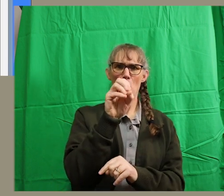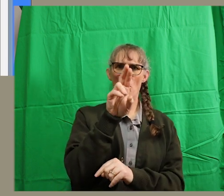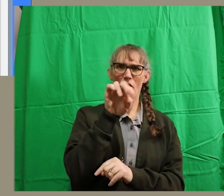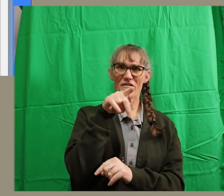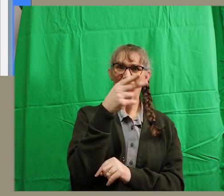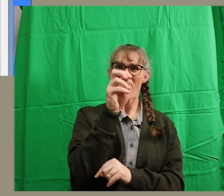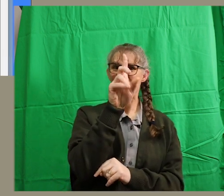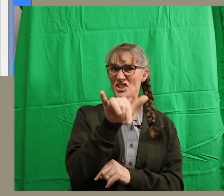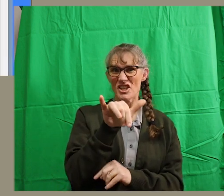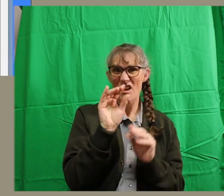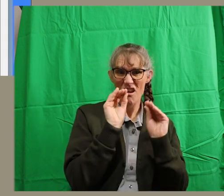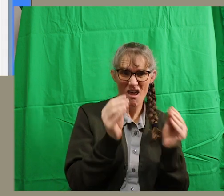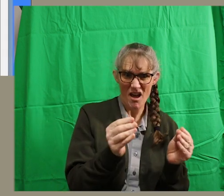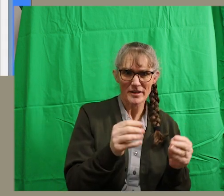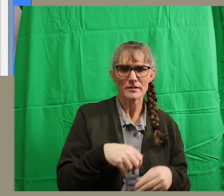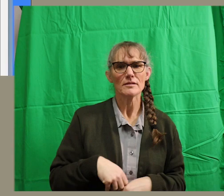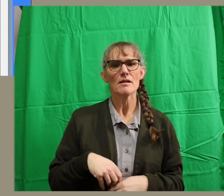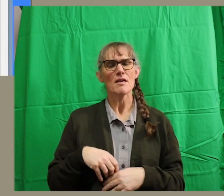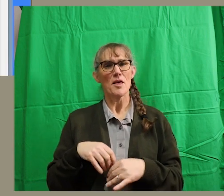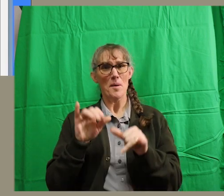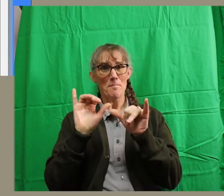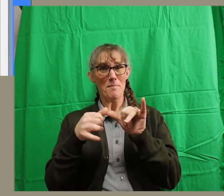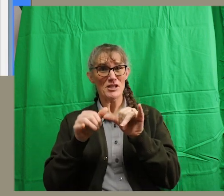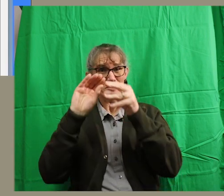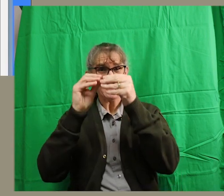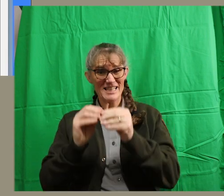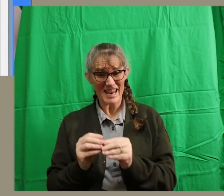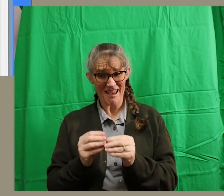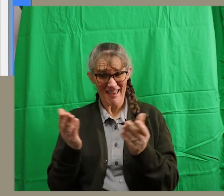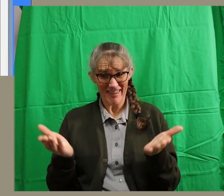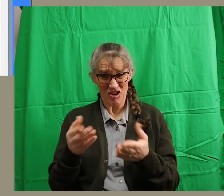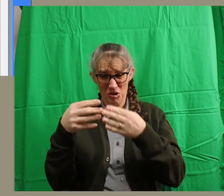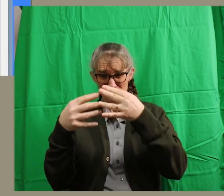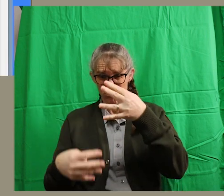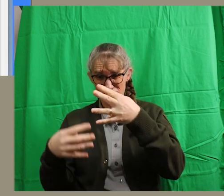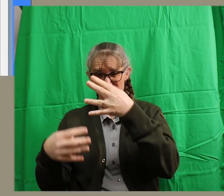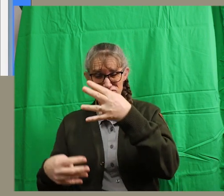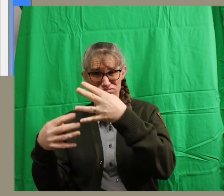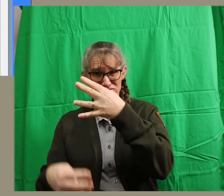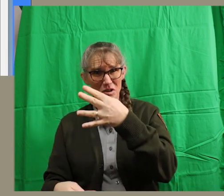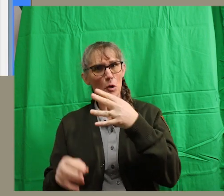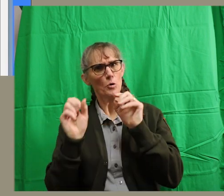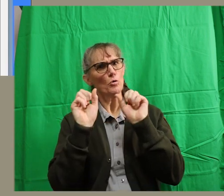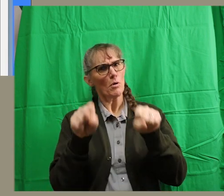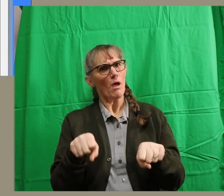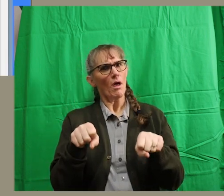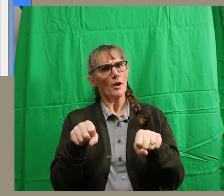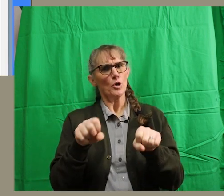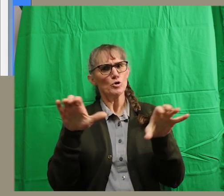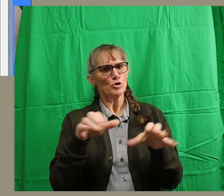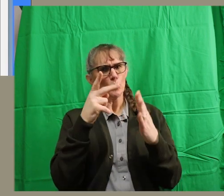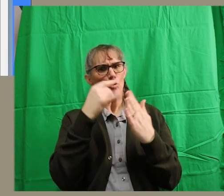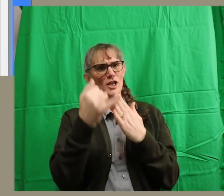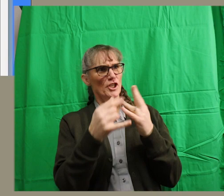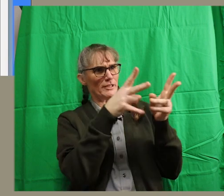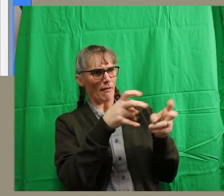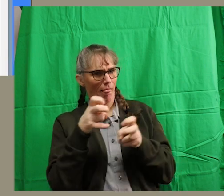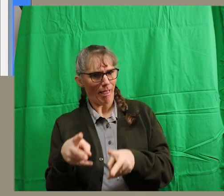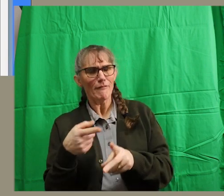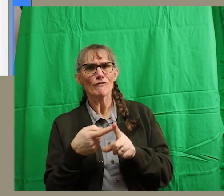And there's enough measurement data here, physical measurement data, in this database that you can actually do projects just from the database